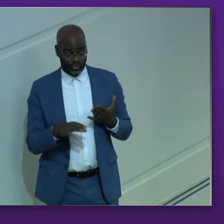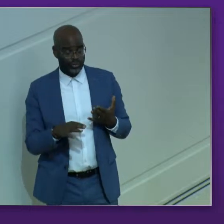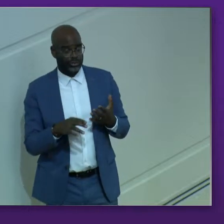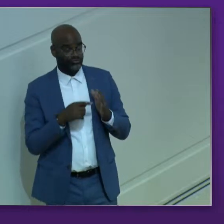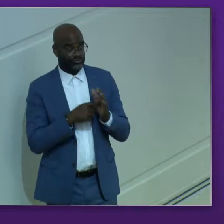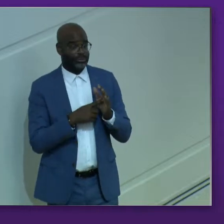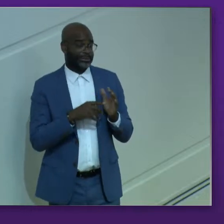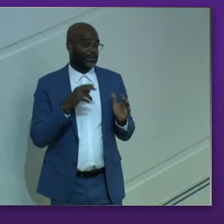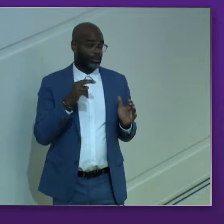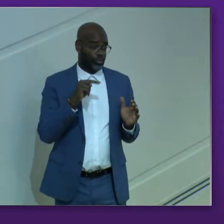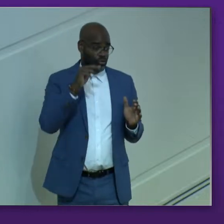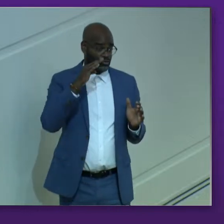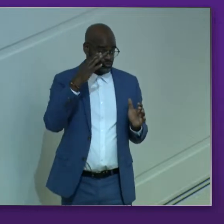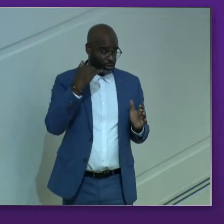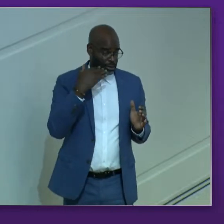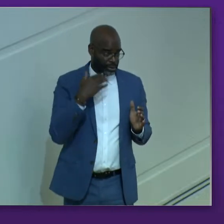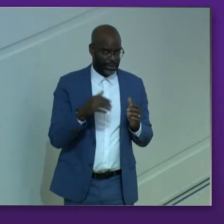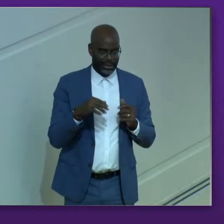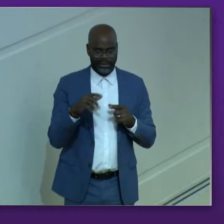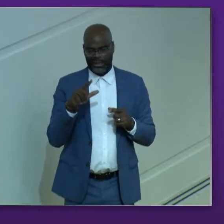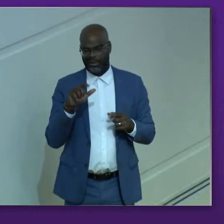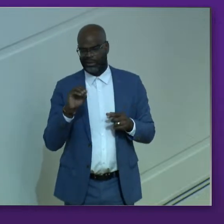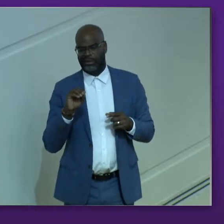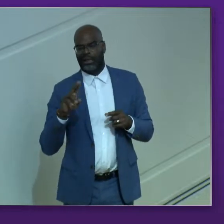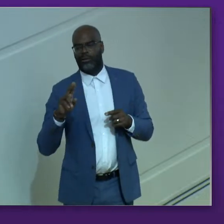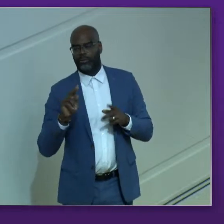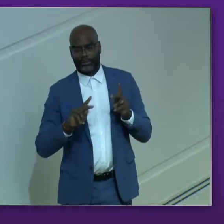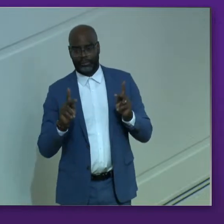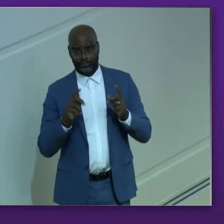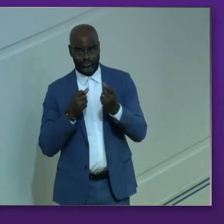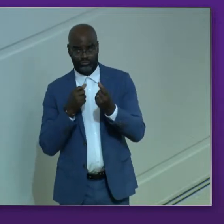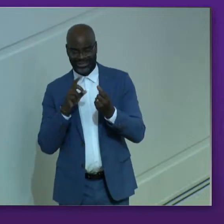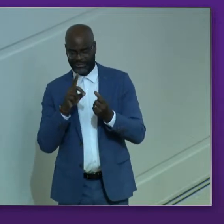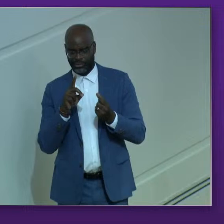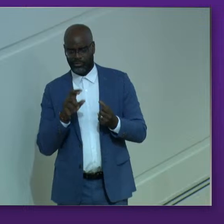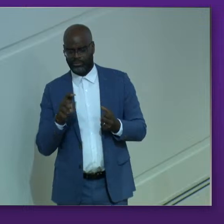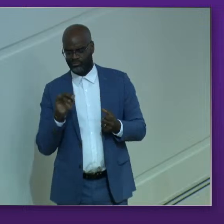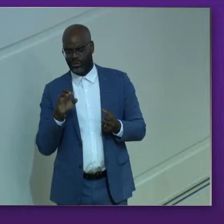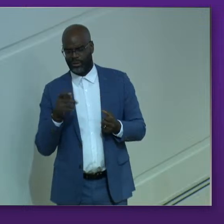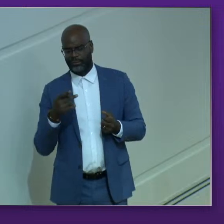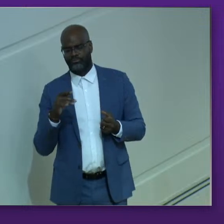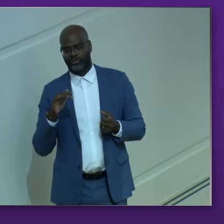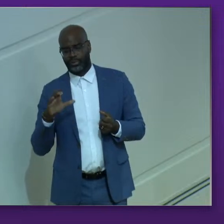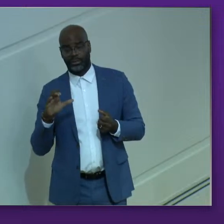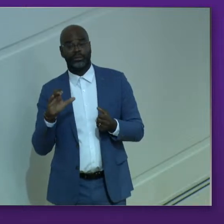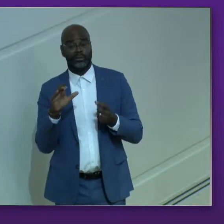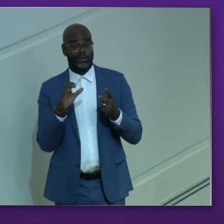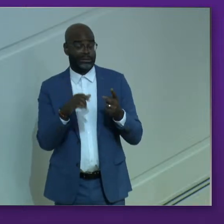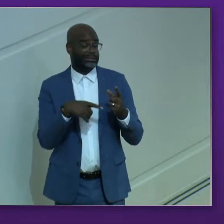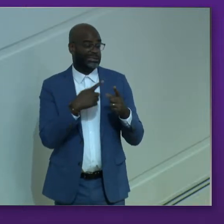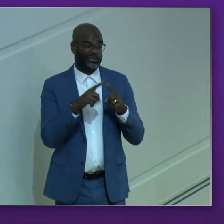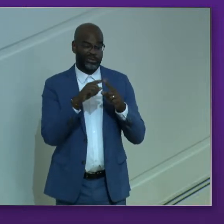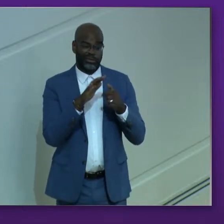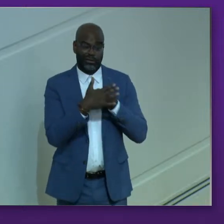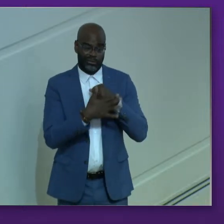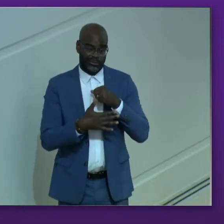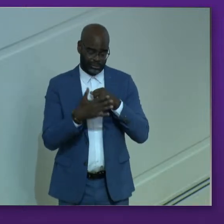THANKING THIS TEAM. OVER NEXT AWARD GOES TO THE TEAM THAT WORKED ON THE NATIONAL MODEL UNITED NATIONS